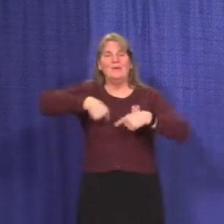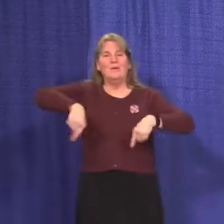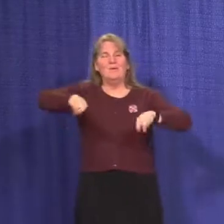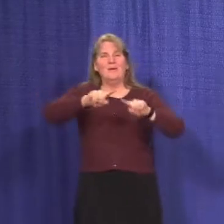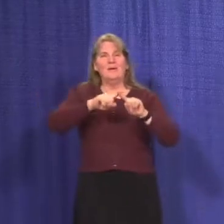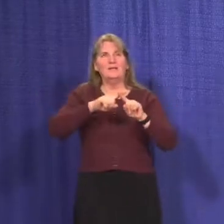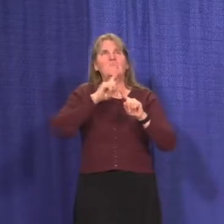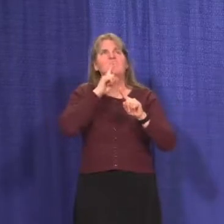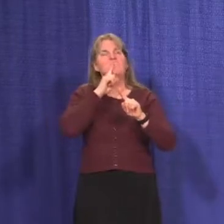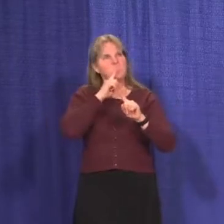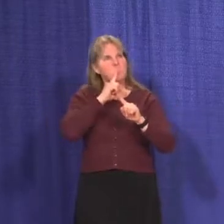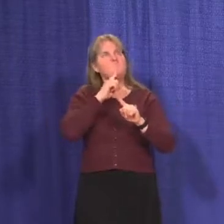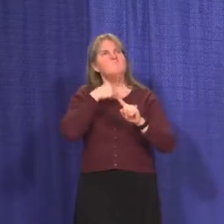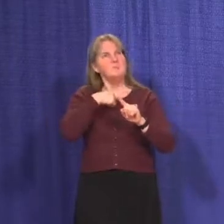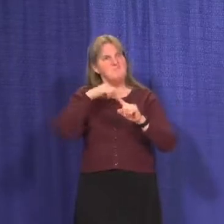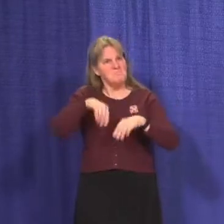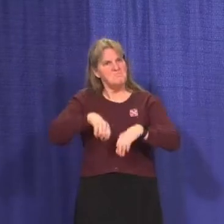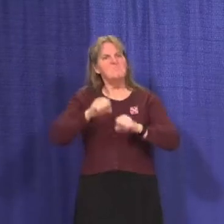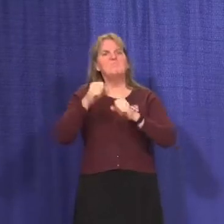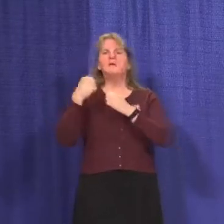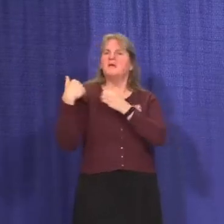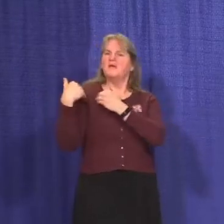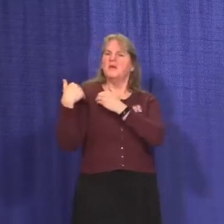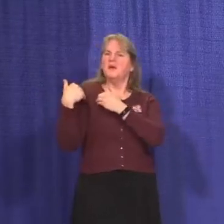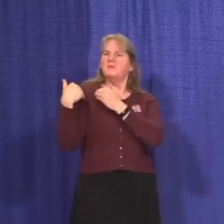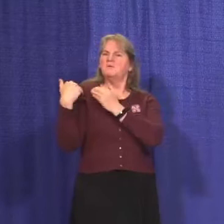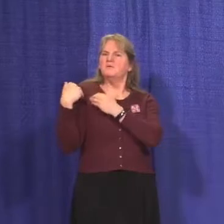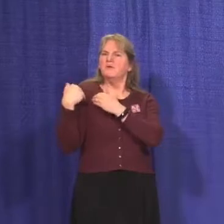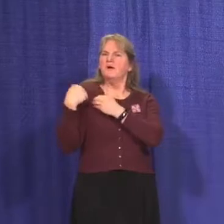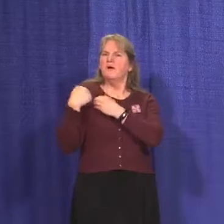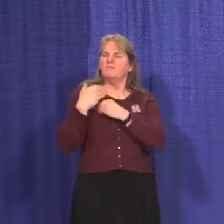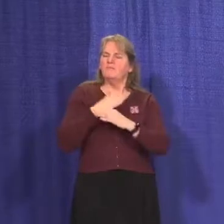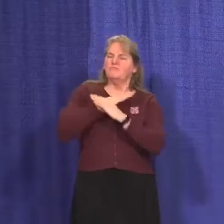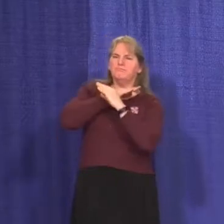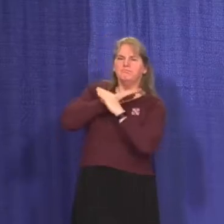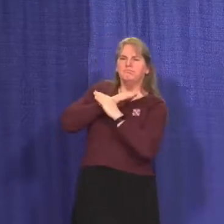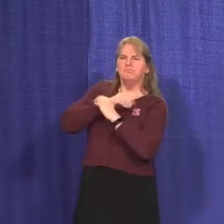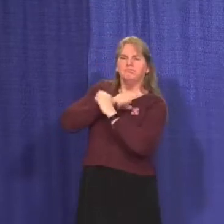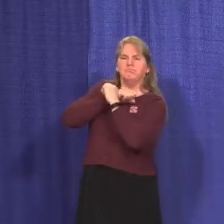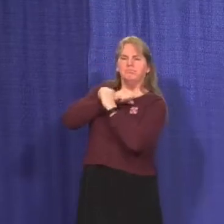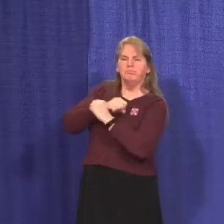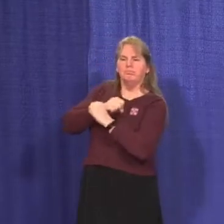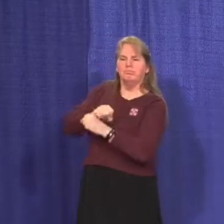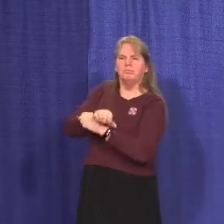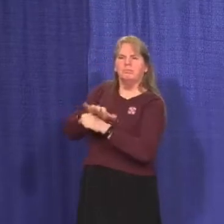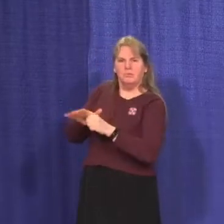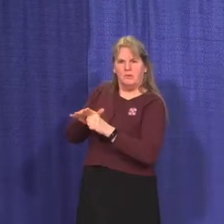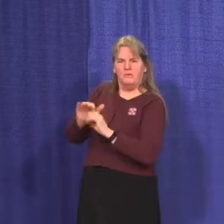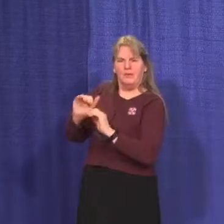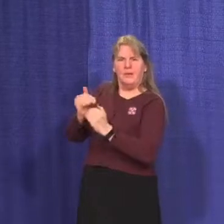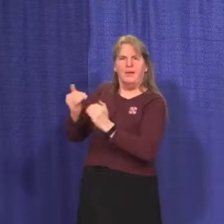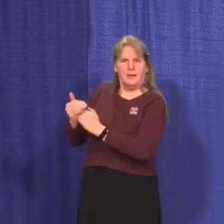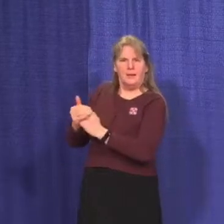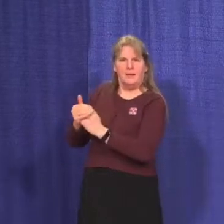keep COVID-19 out of the territory and country. Did you do everything you could